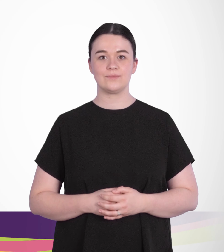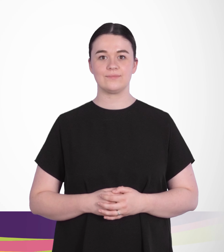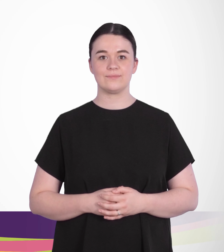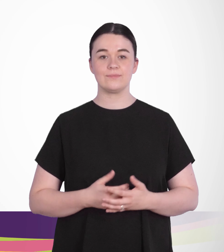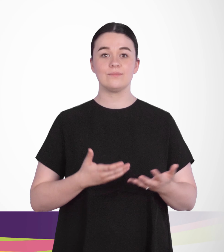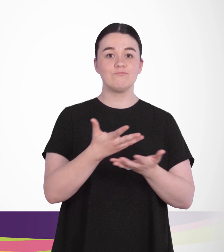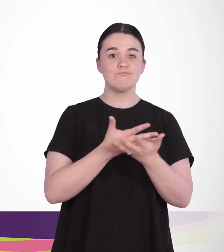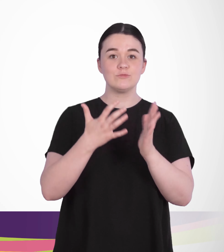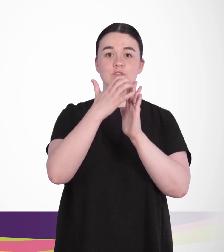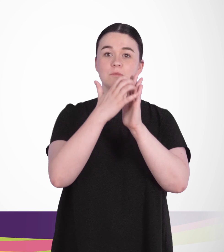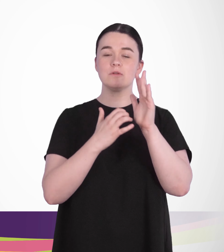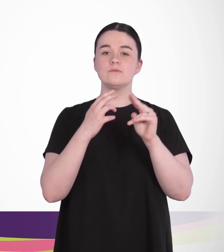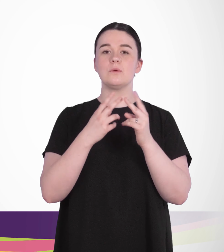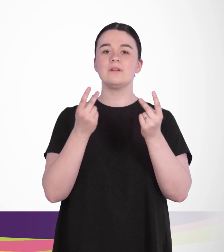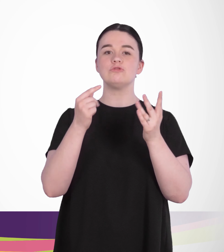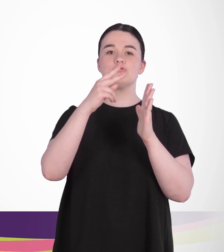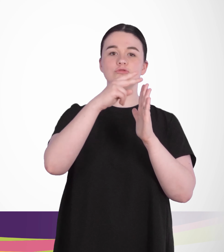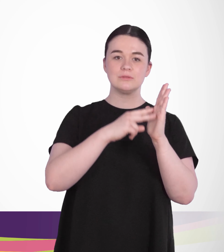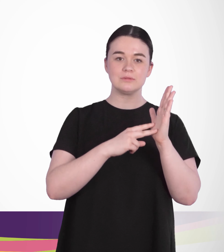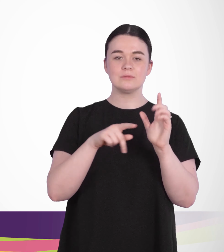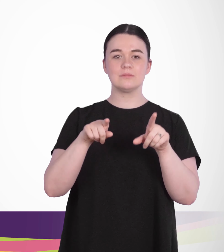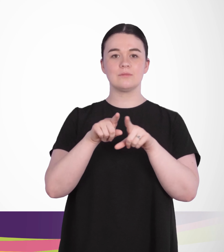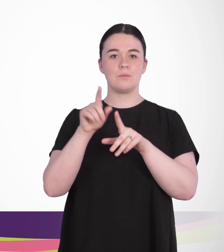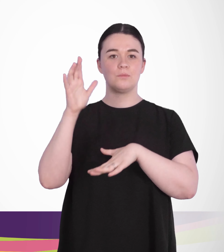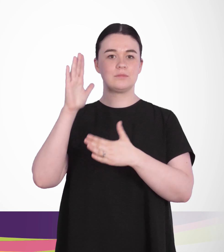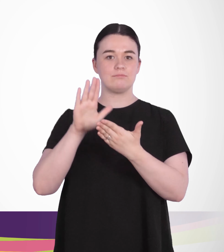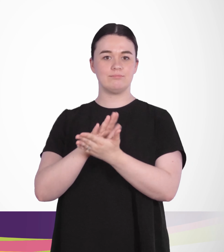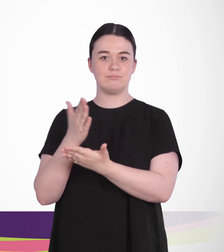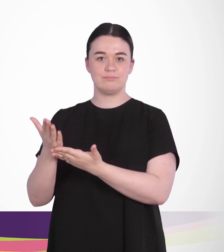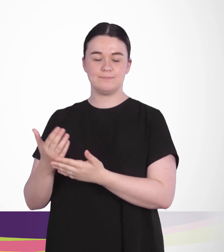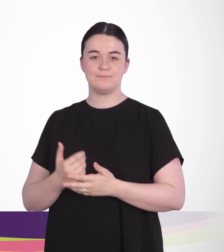The Consultation Report for Easy Read and Auslan translations